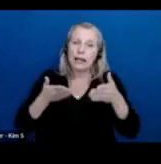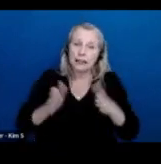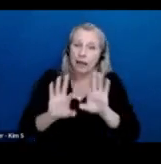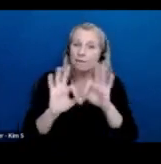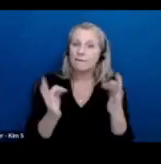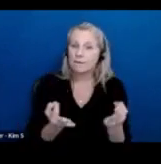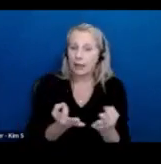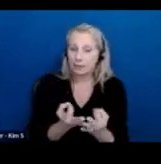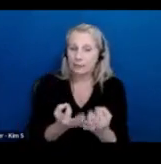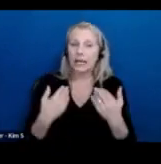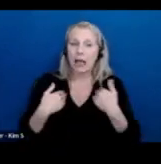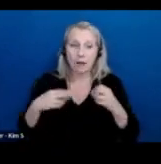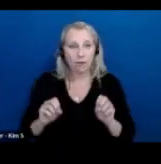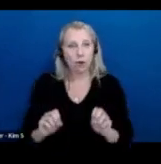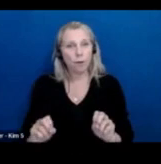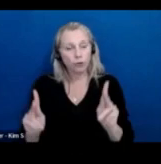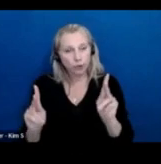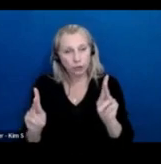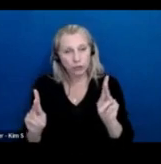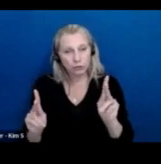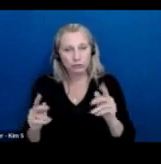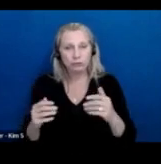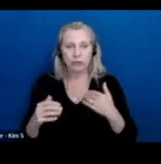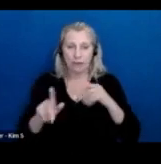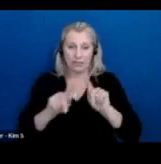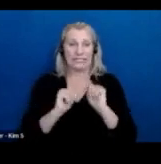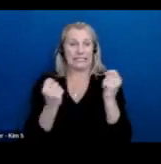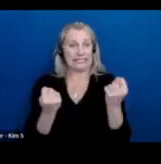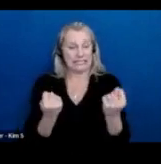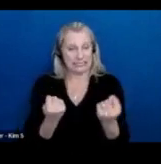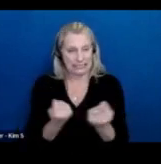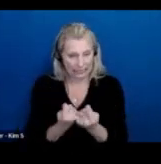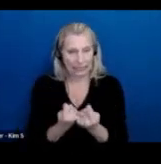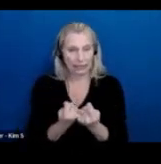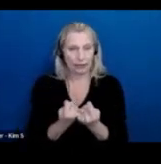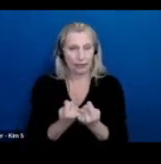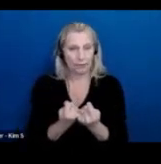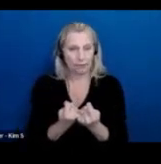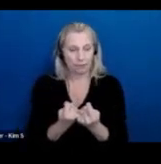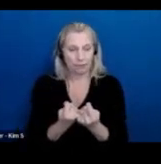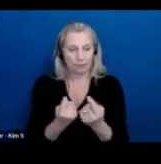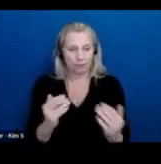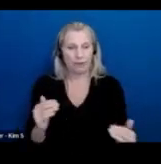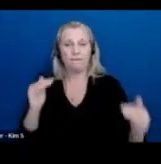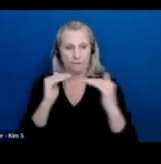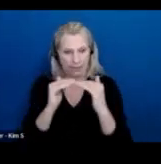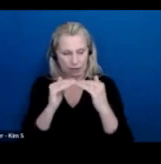or have the opportunity to have a team bear the bear and bear some of the burden of what